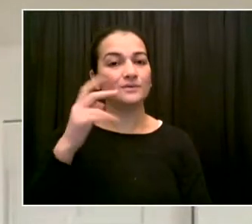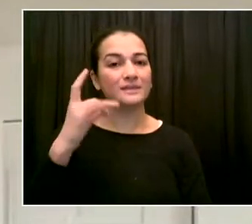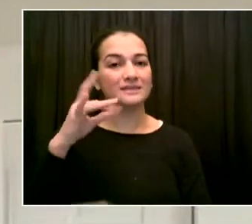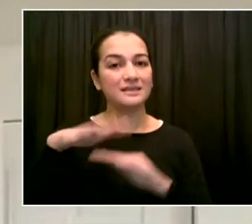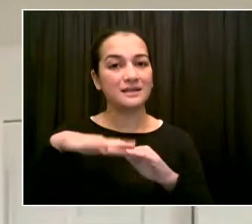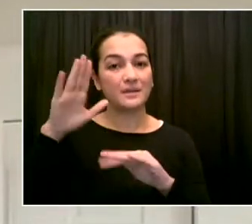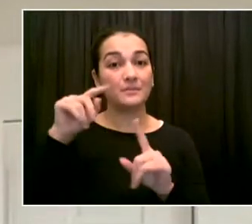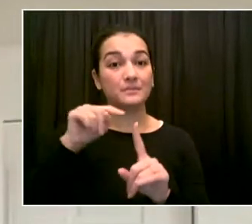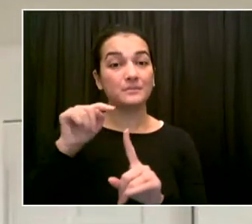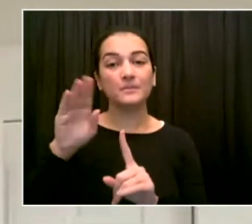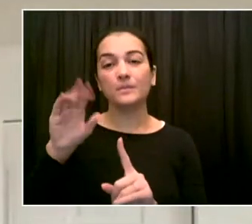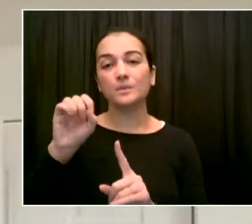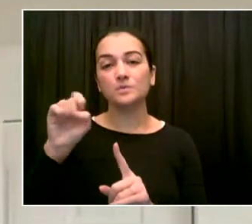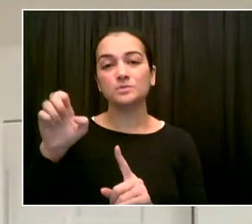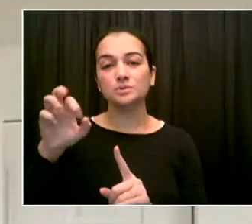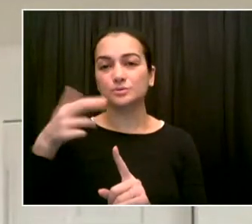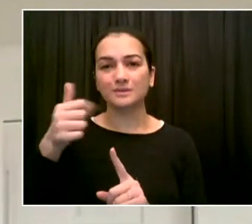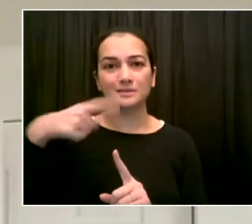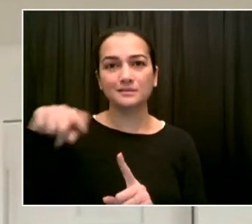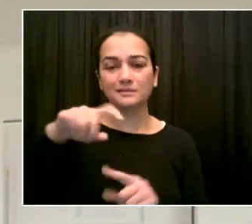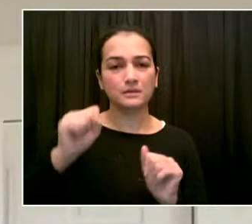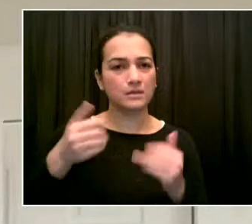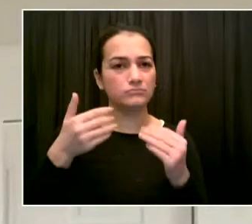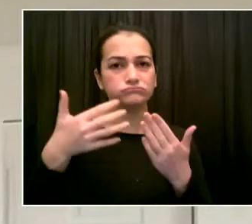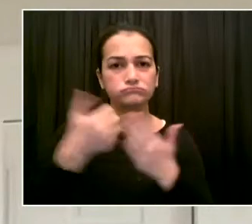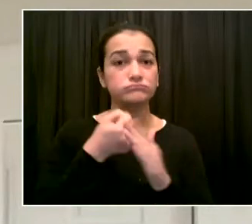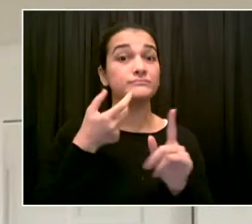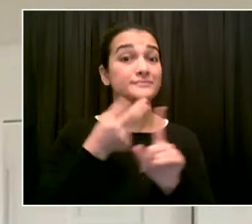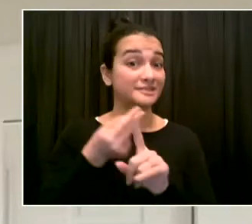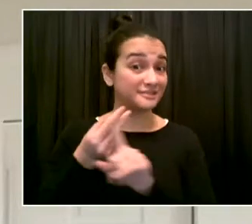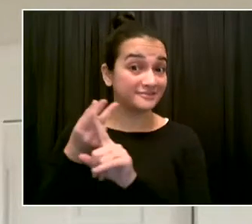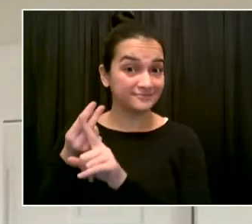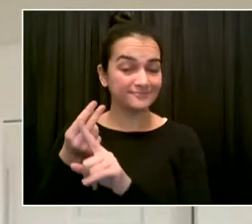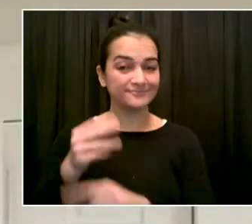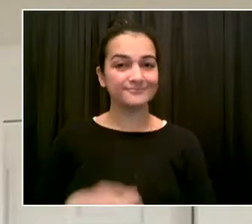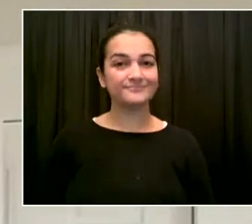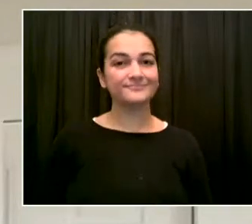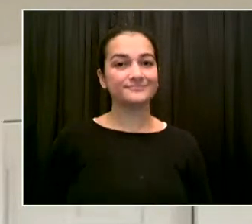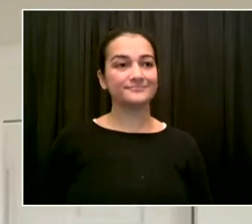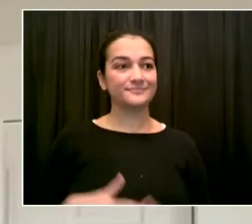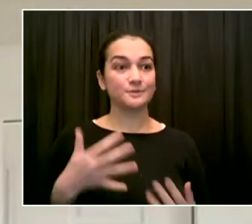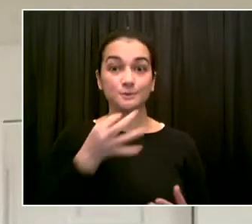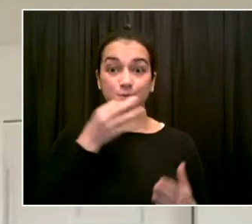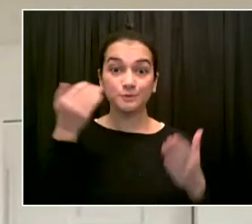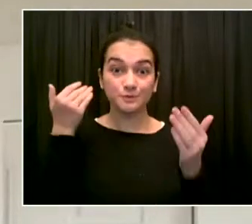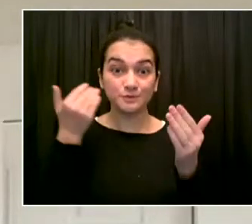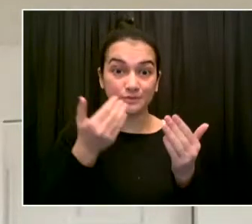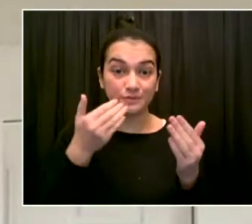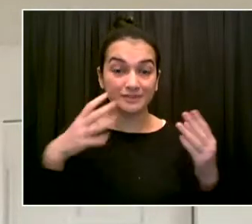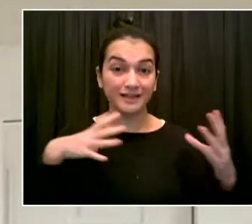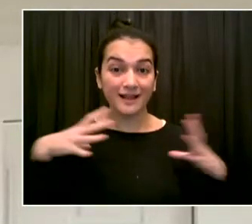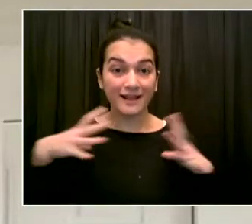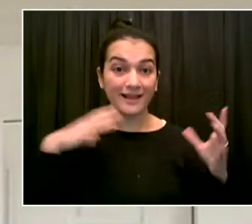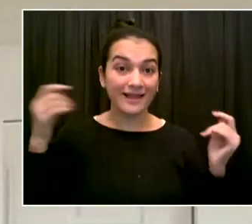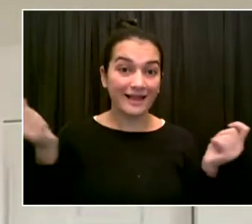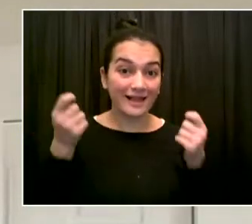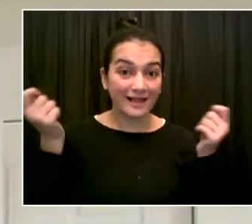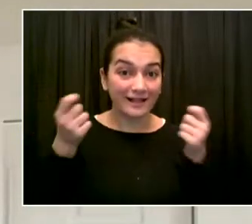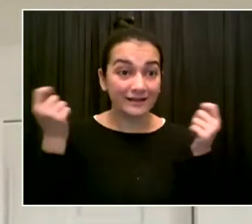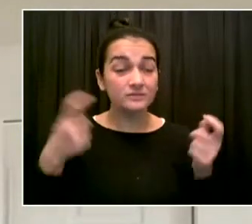NEW YORERKS AGED 18 AND OLDER. AS WE ENTER INTO THE COLDER MONTHS AND OF